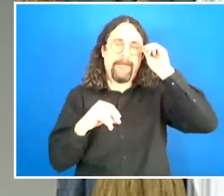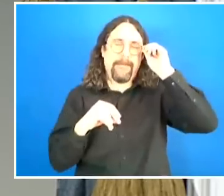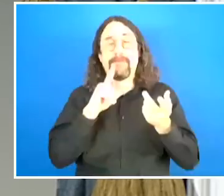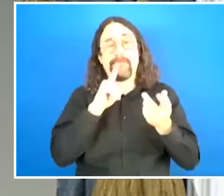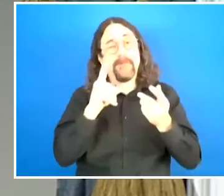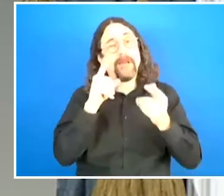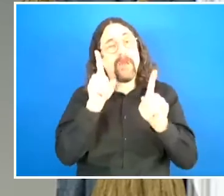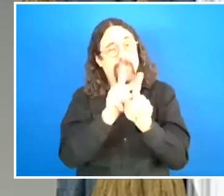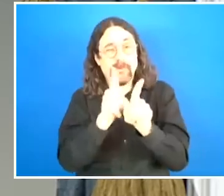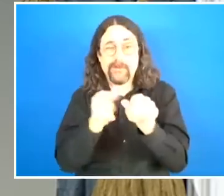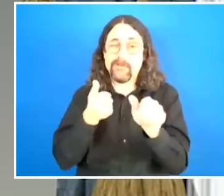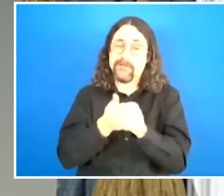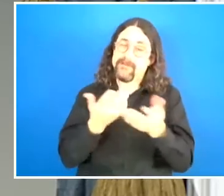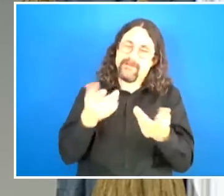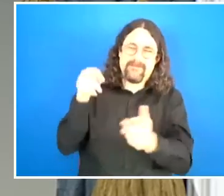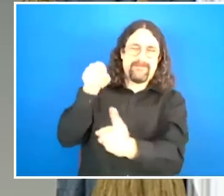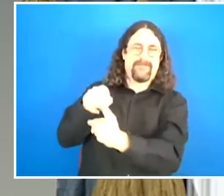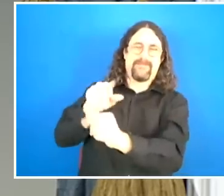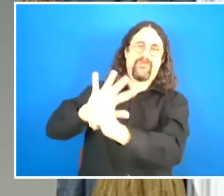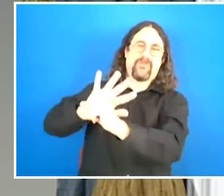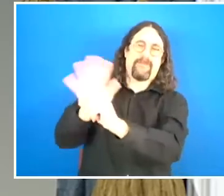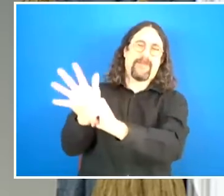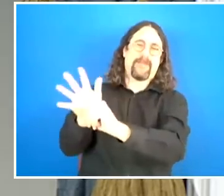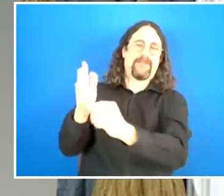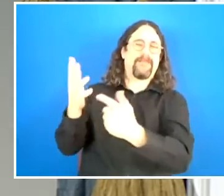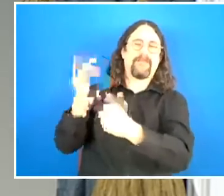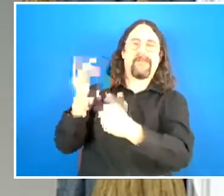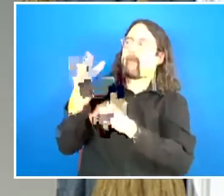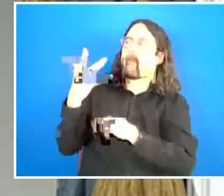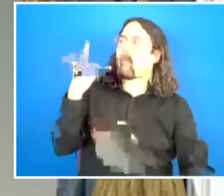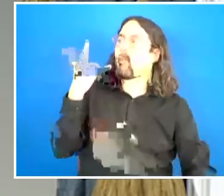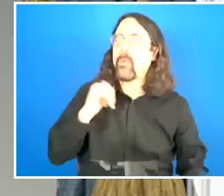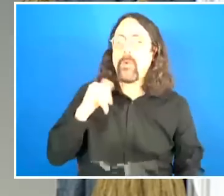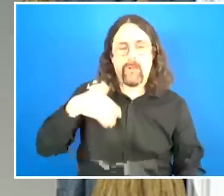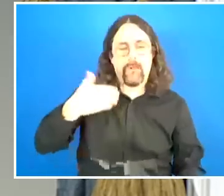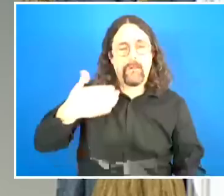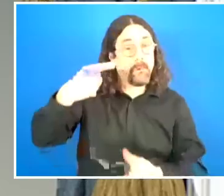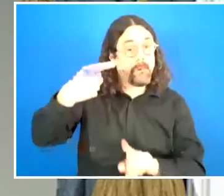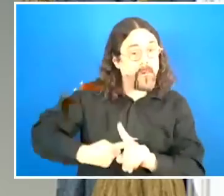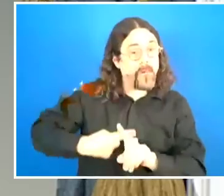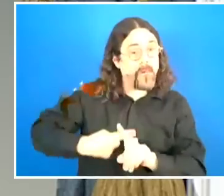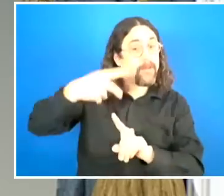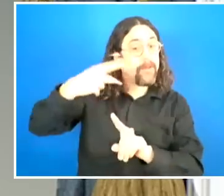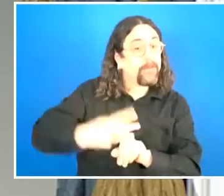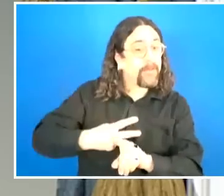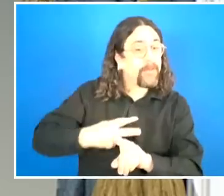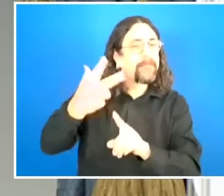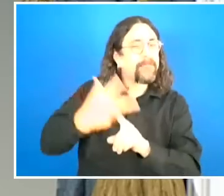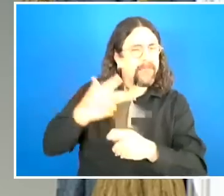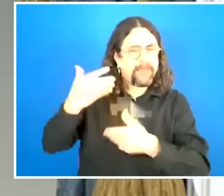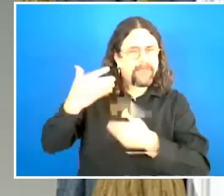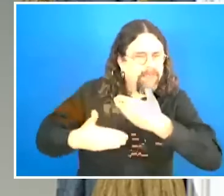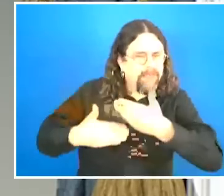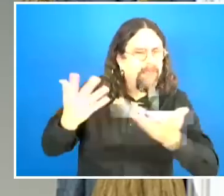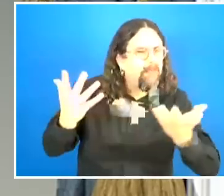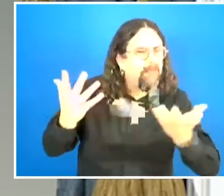SCHOOL CAN OR WILL LOOK LIKE. WHAT IS ABSOLUTELY CLE AR THOUGH IS THAT THIS GRADING POLICY WILL GIVE US THE